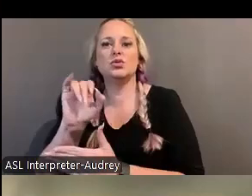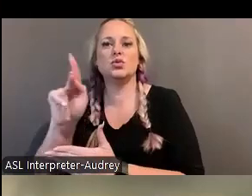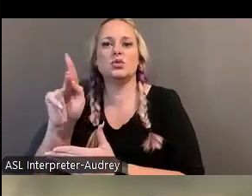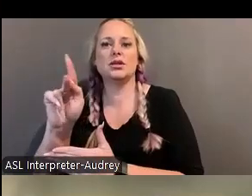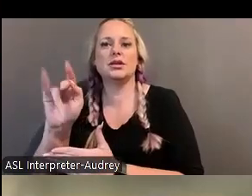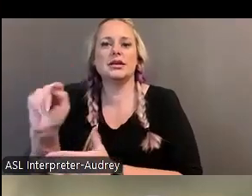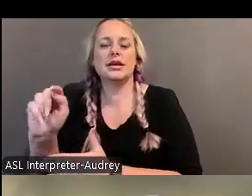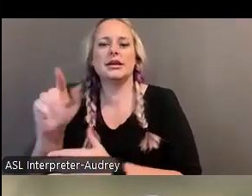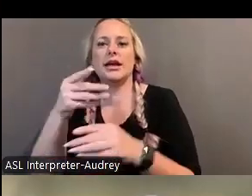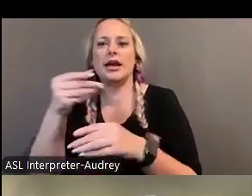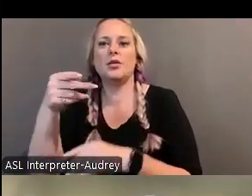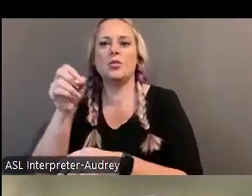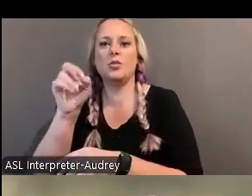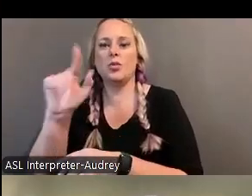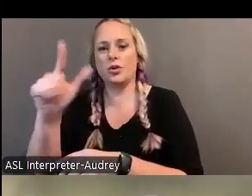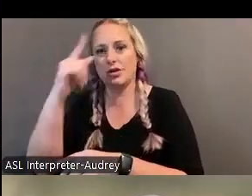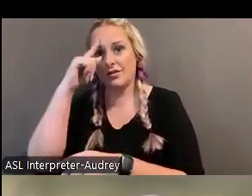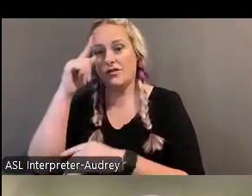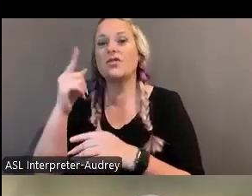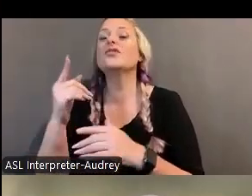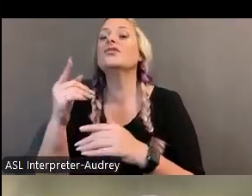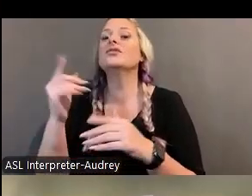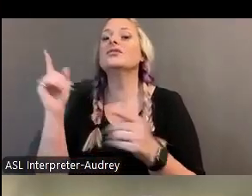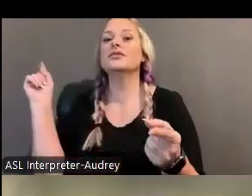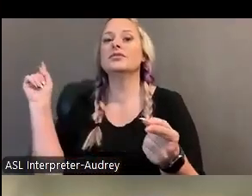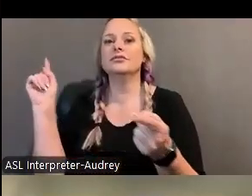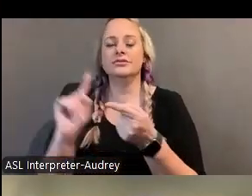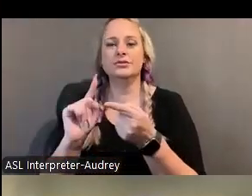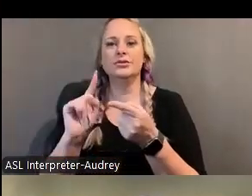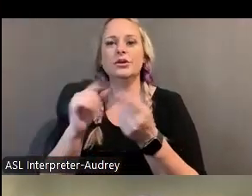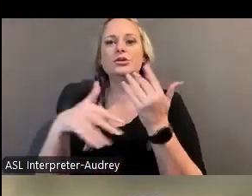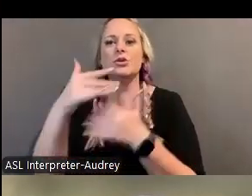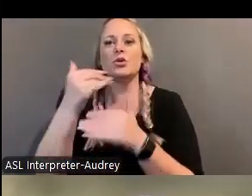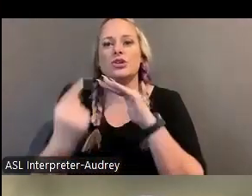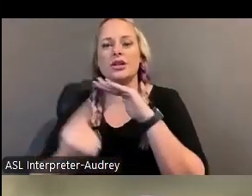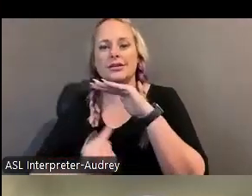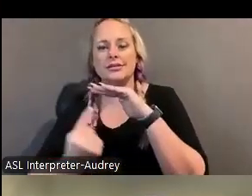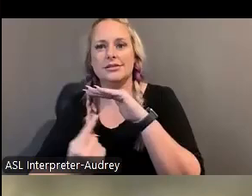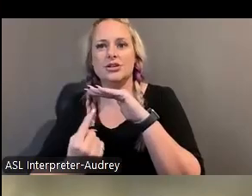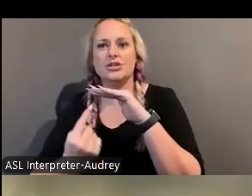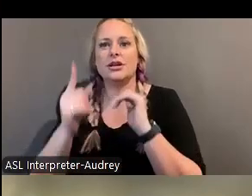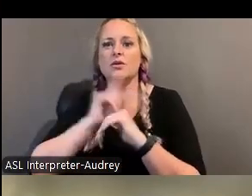Isolation and Loneliness in Older Adults. My name is Nour Elmestekawy. I'm a research assistant